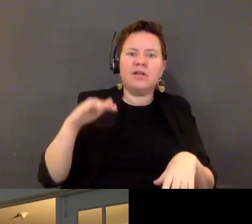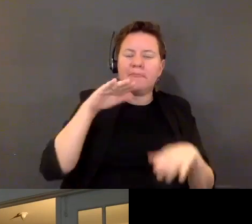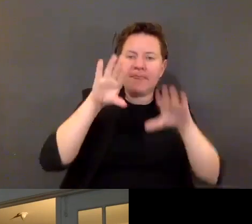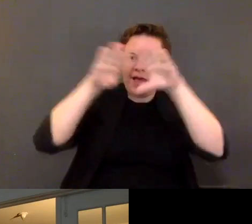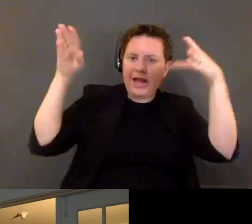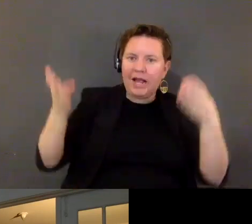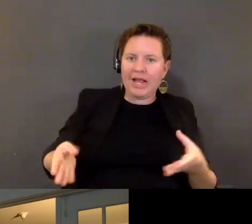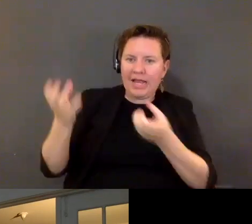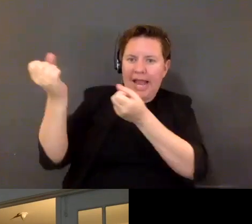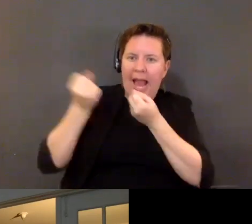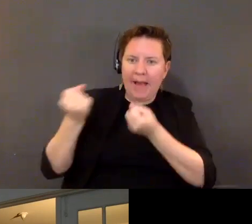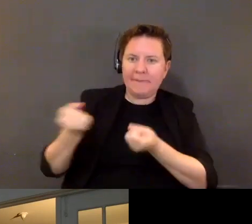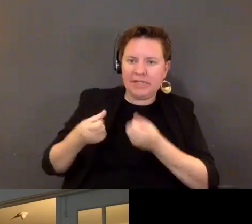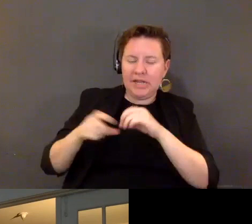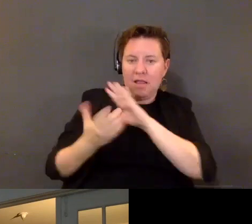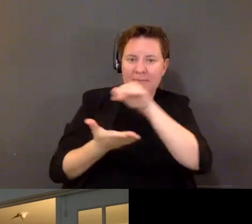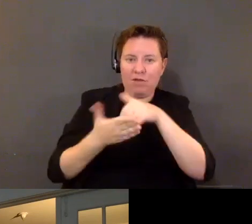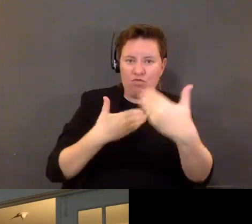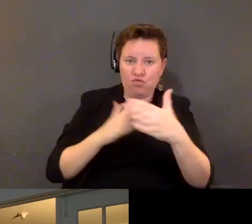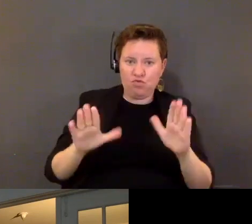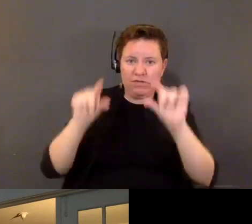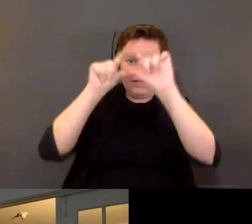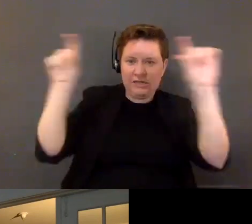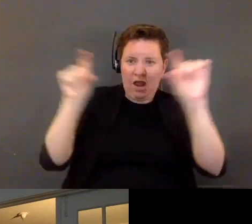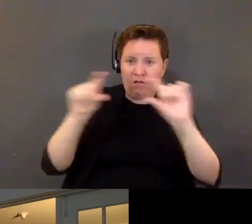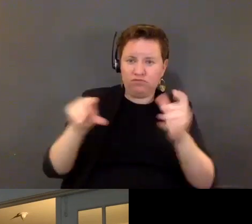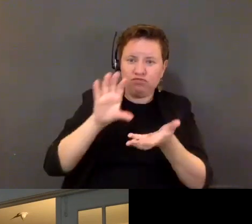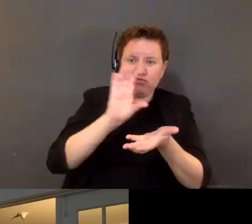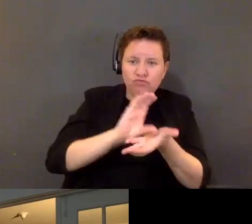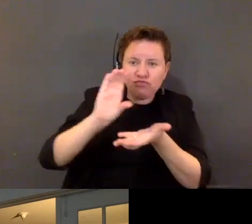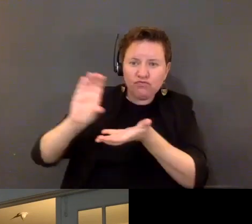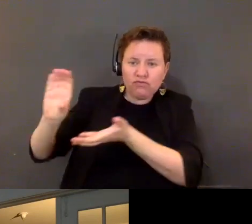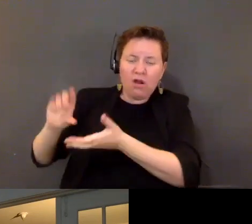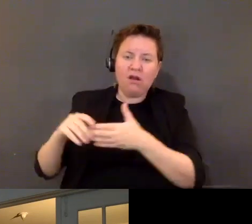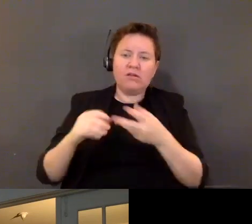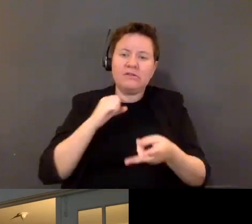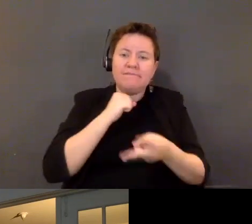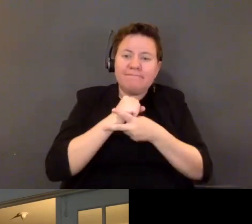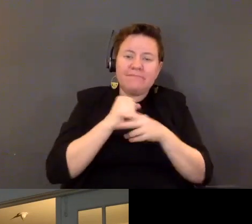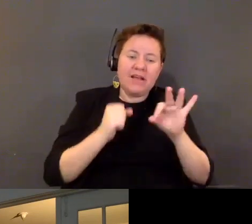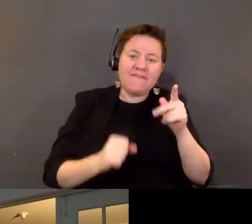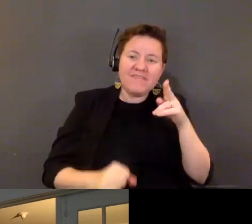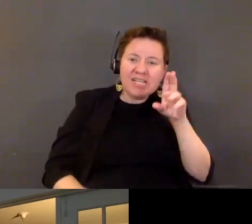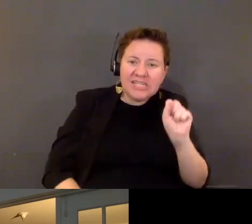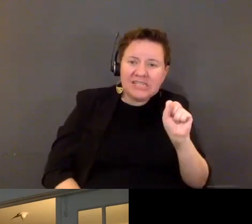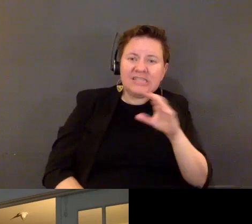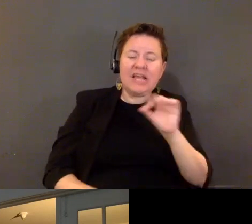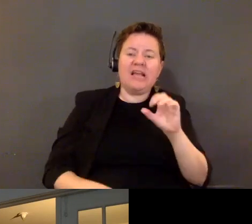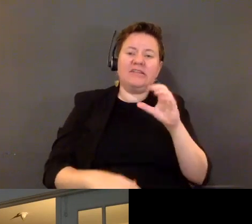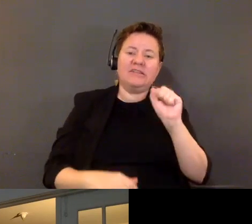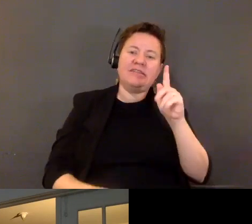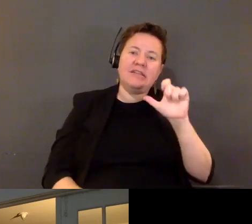of the room its shelves were laden with jars of preserved fetuses and stillborn infants i stopped